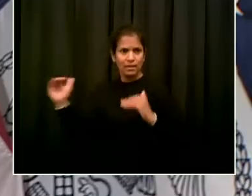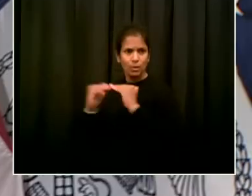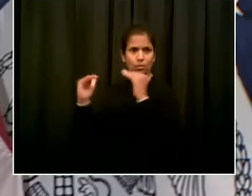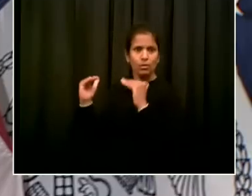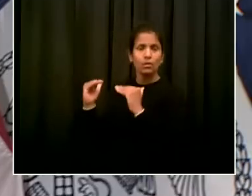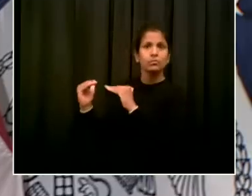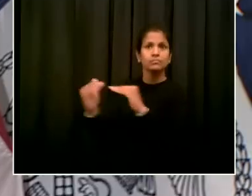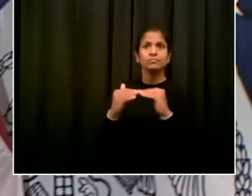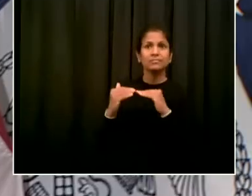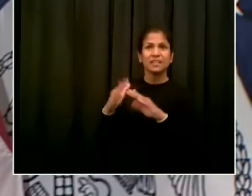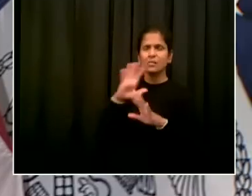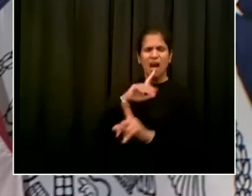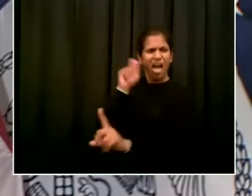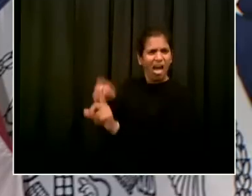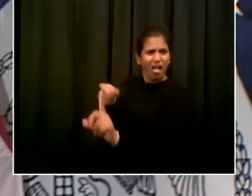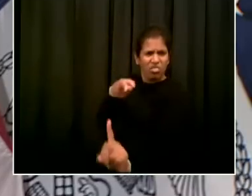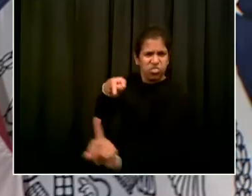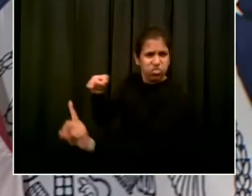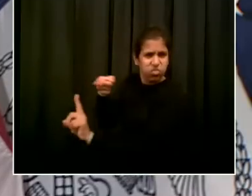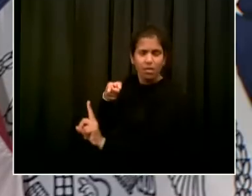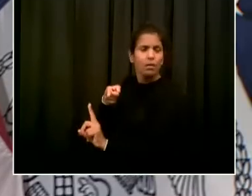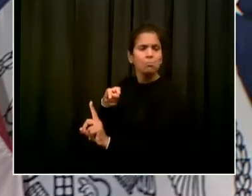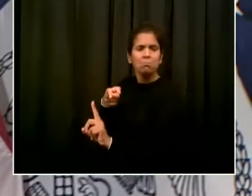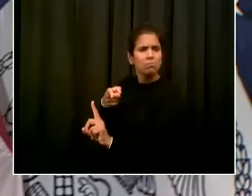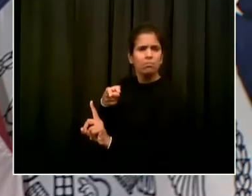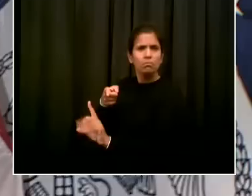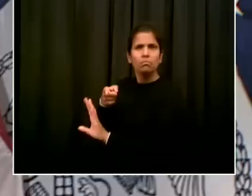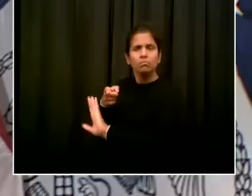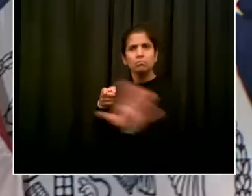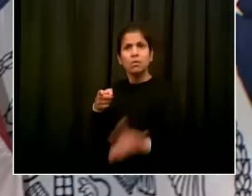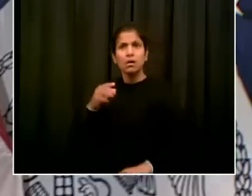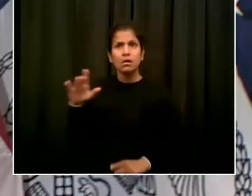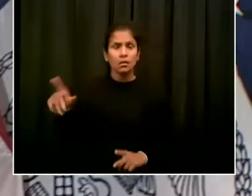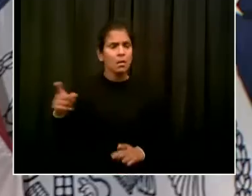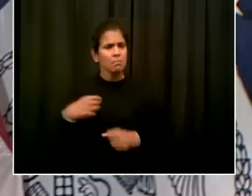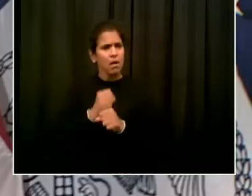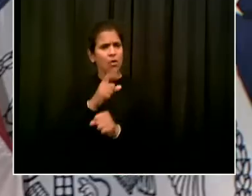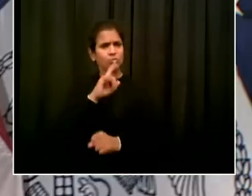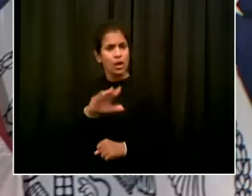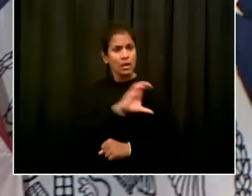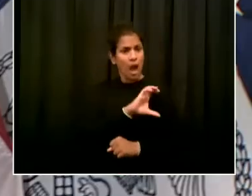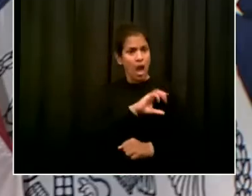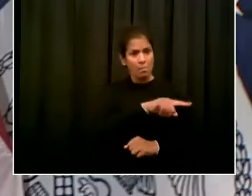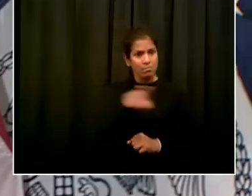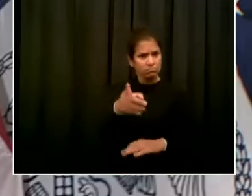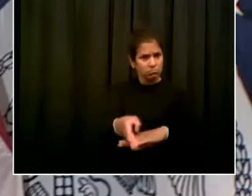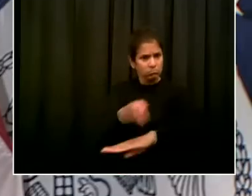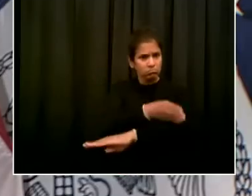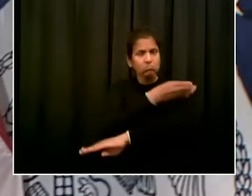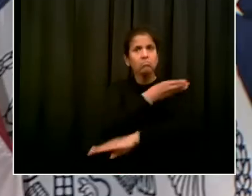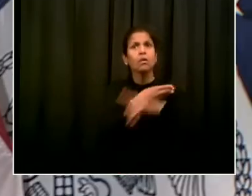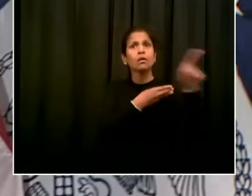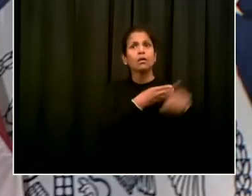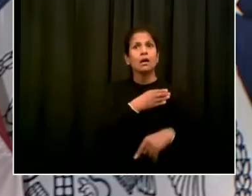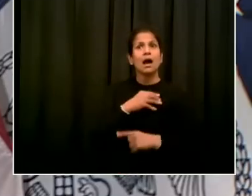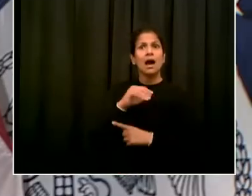OFFERED FOR RECOMMENDATION, TRARAPNSOOATRTIOIOOFN ALTERNAT